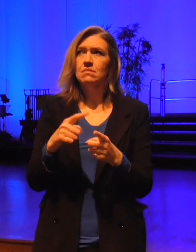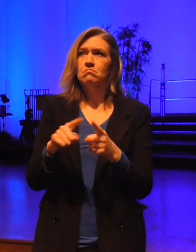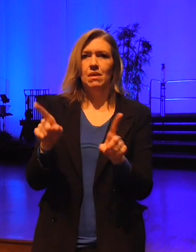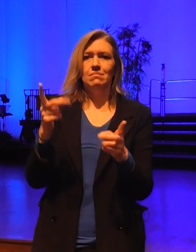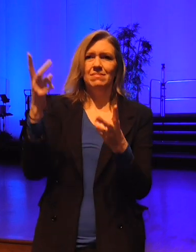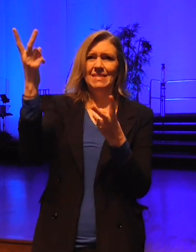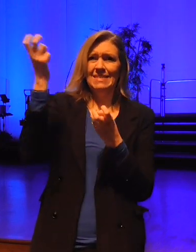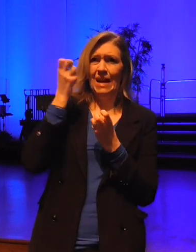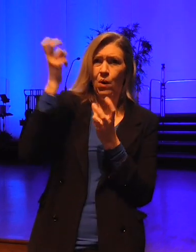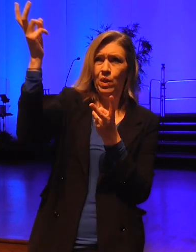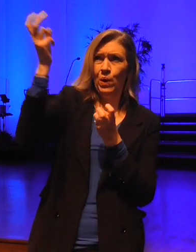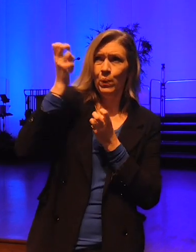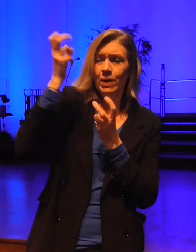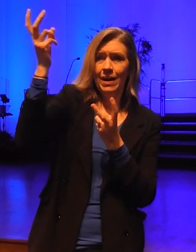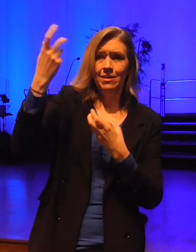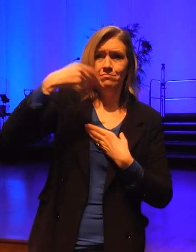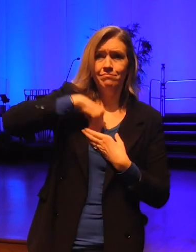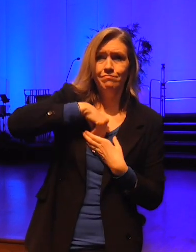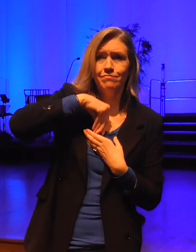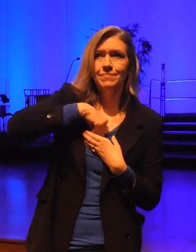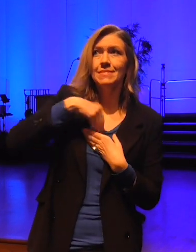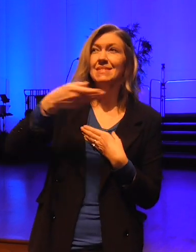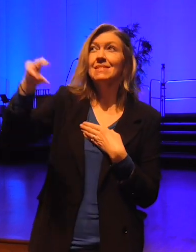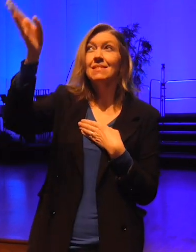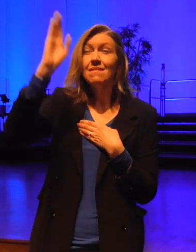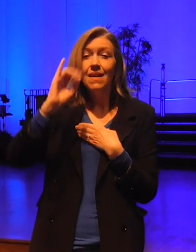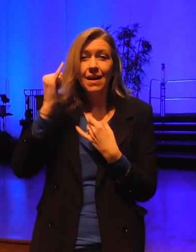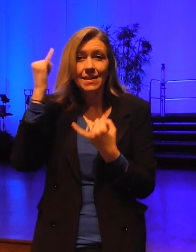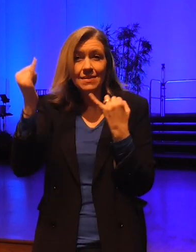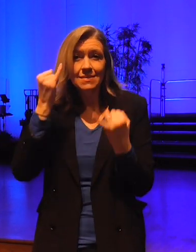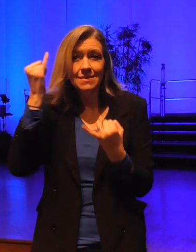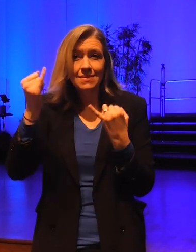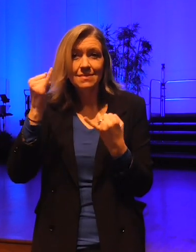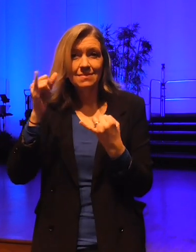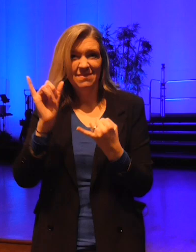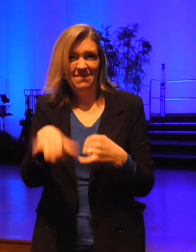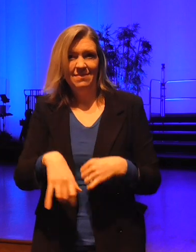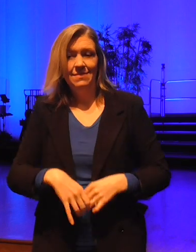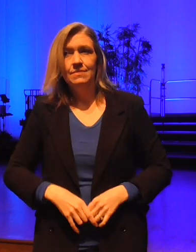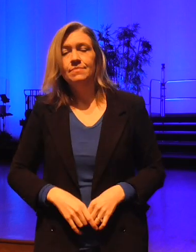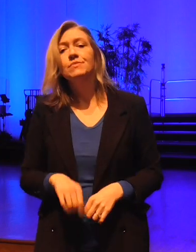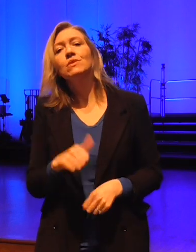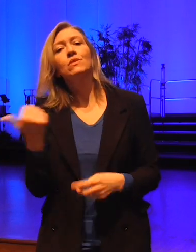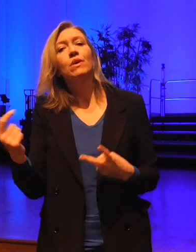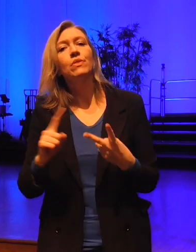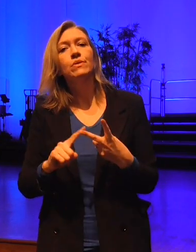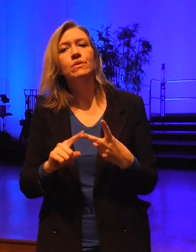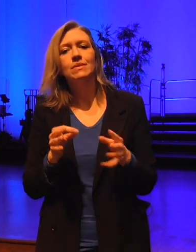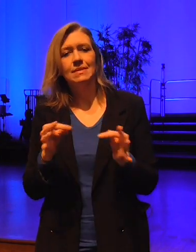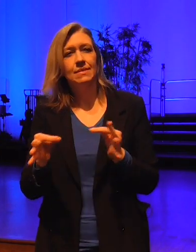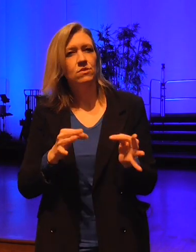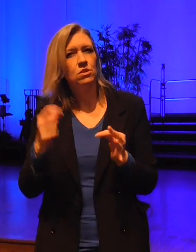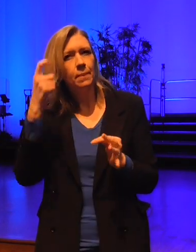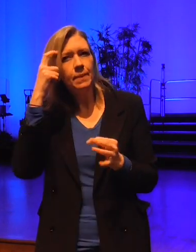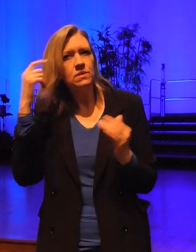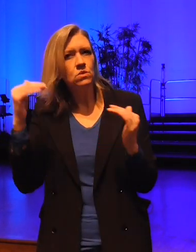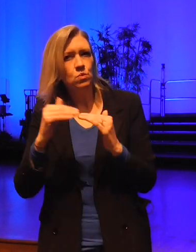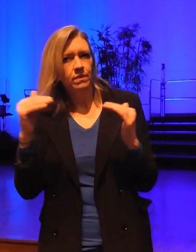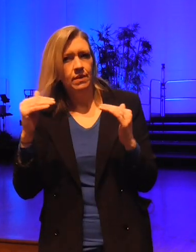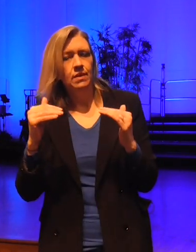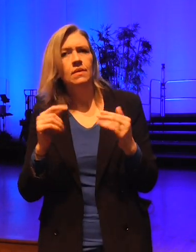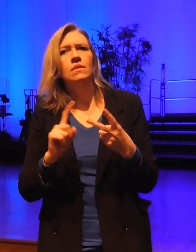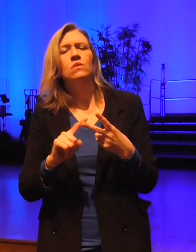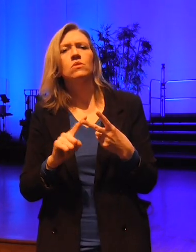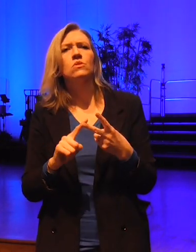those Divine ideas the other definition of the mental equivalent is it's the current totality